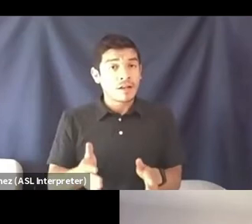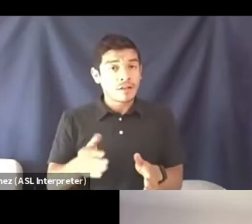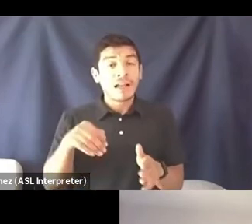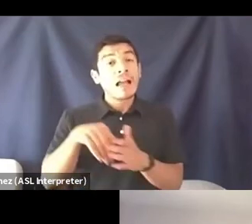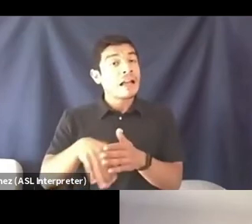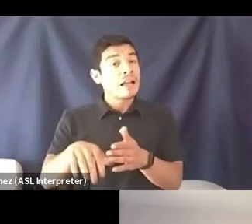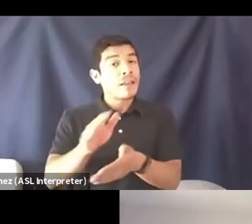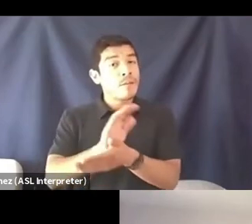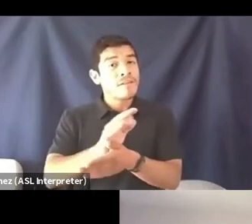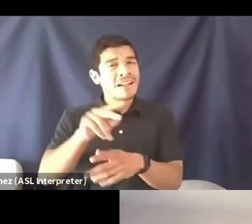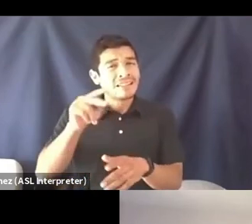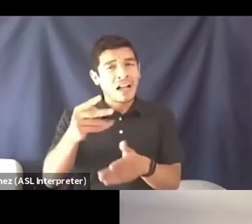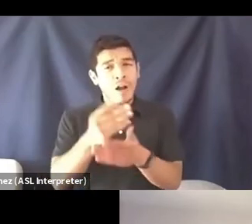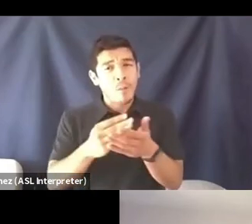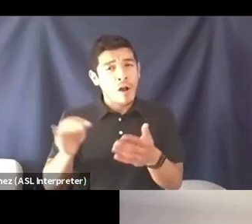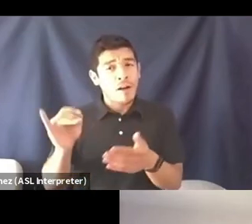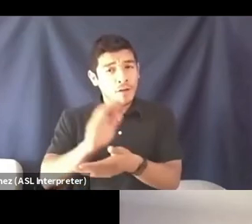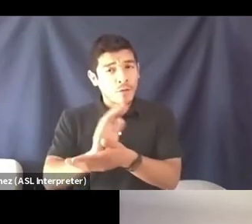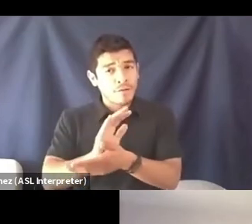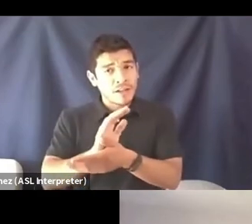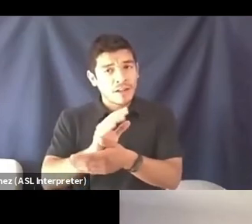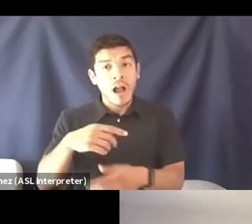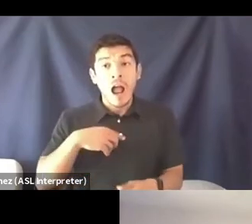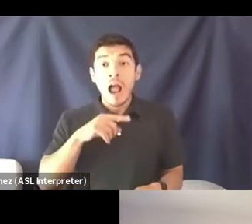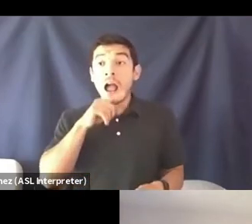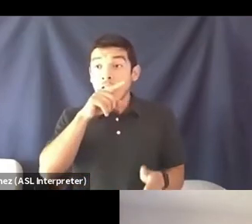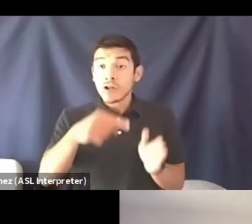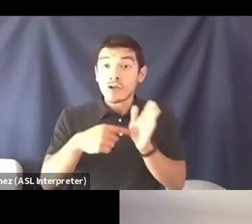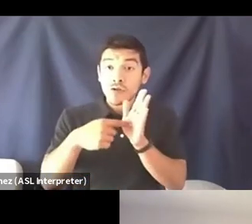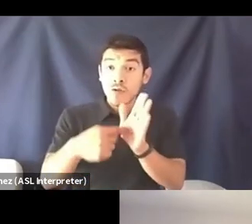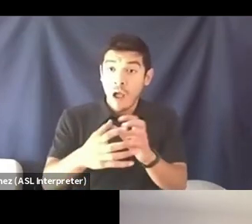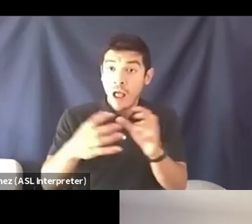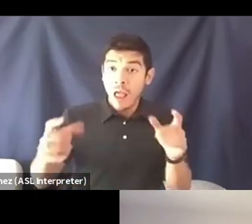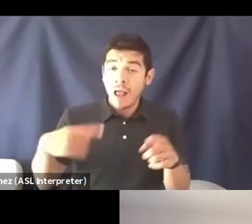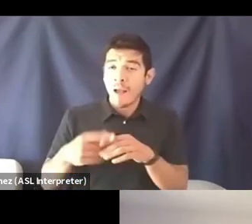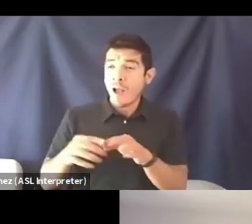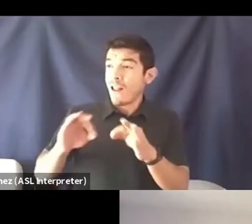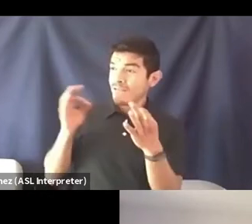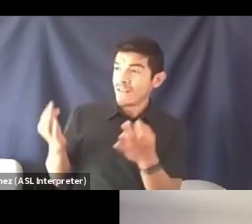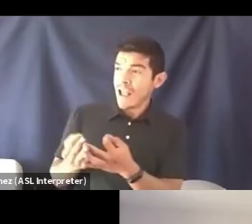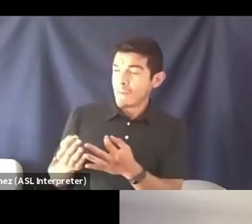of the film. We actually showed a lot about the family conflict and family relationships.